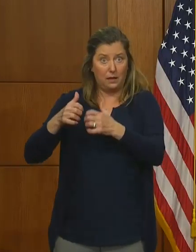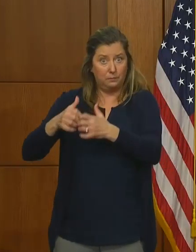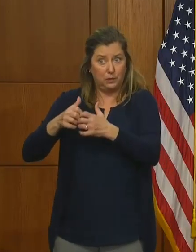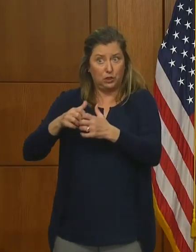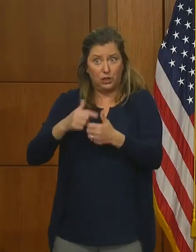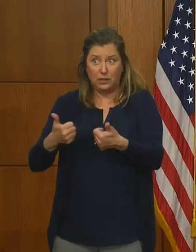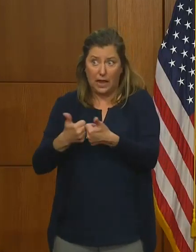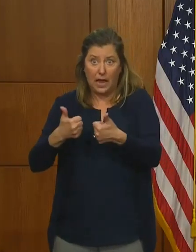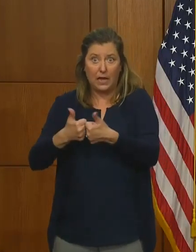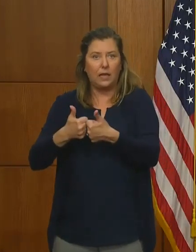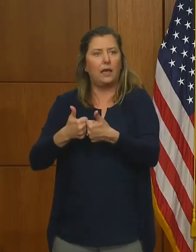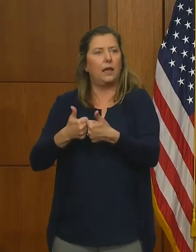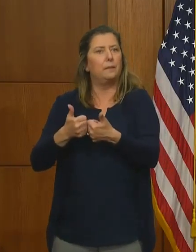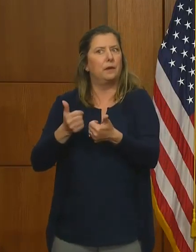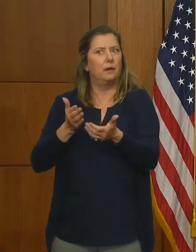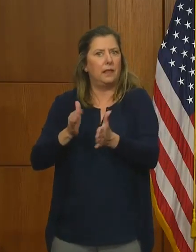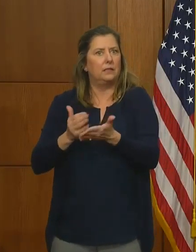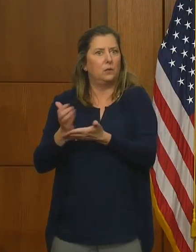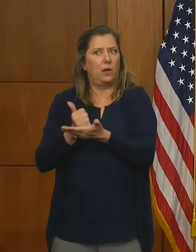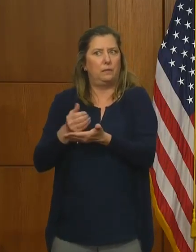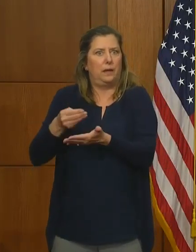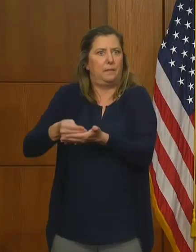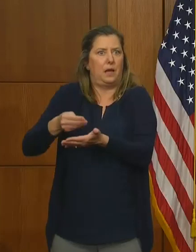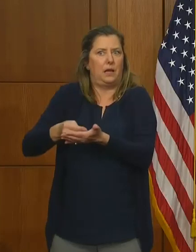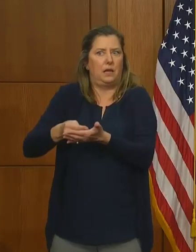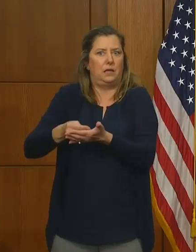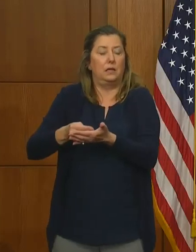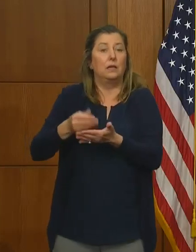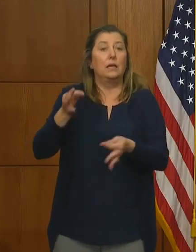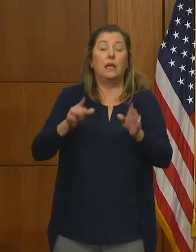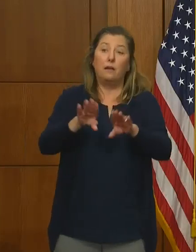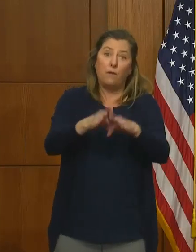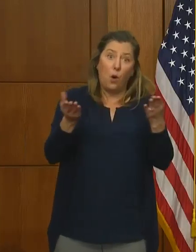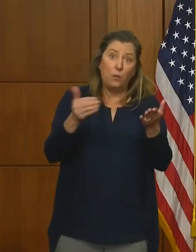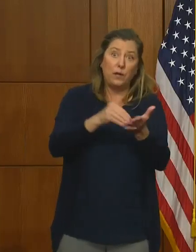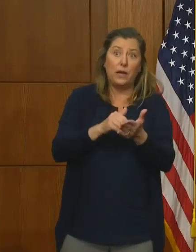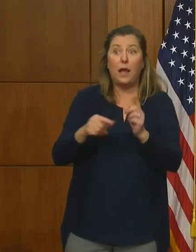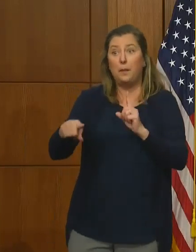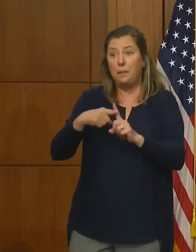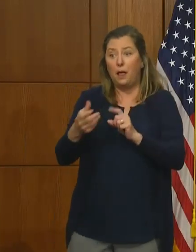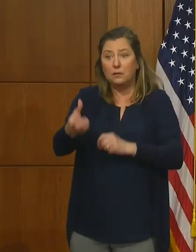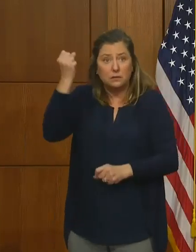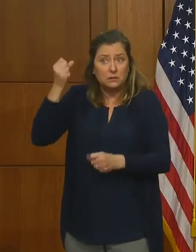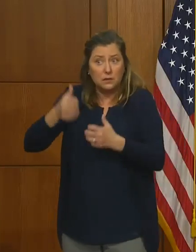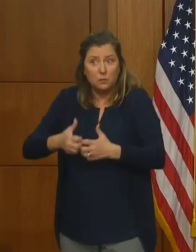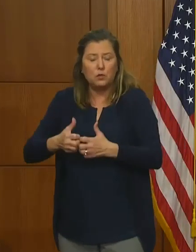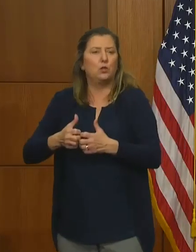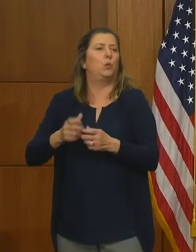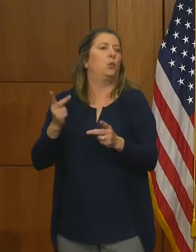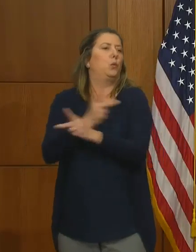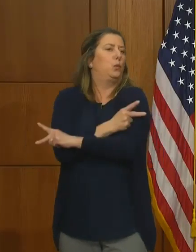OUT OF BUSINESS THAT'S A REVENUE STREAM FROM MANY OF THOSE BUSINESSES. THAT IF THEY WERE TO IF WE WERE TO REOPEN